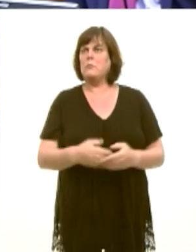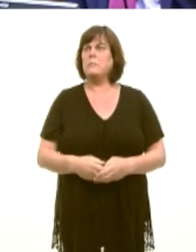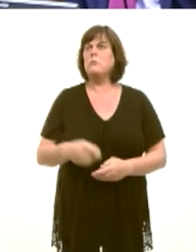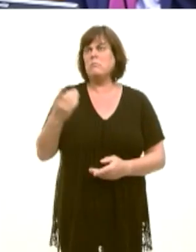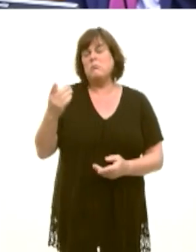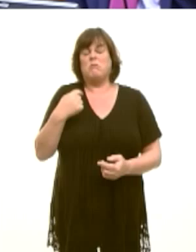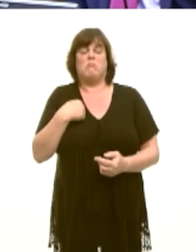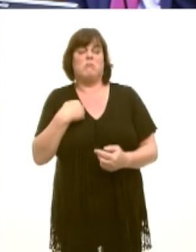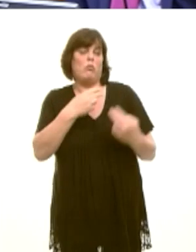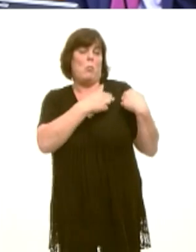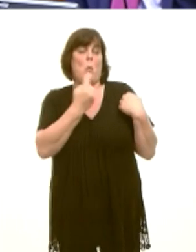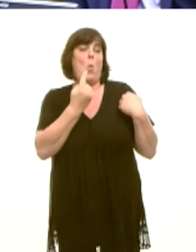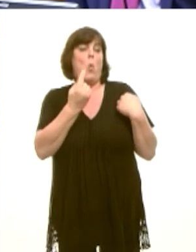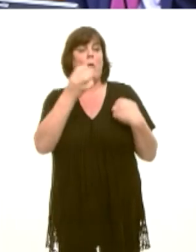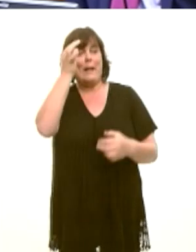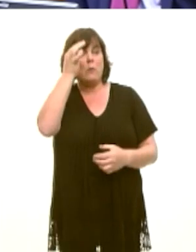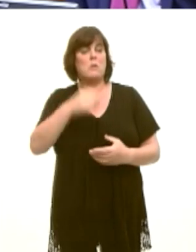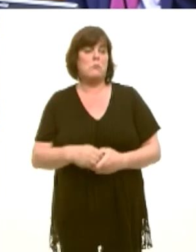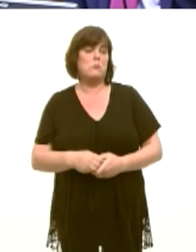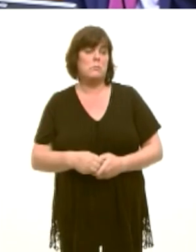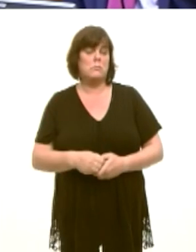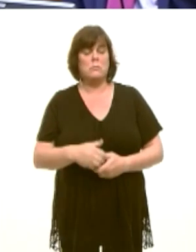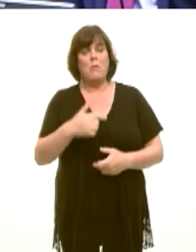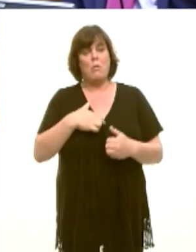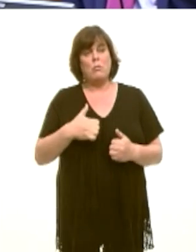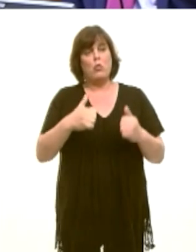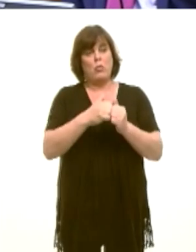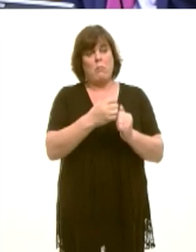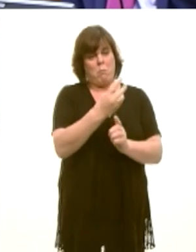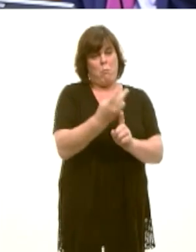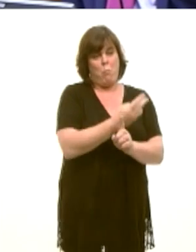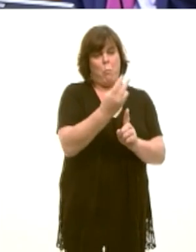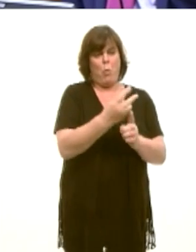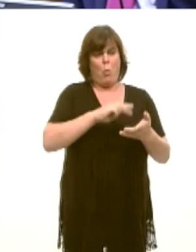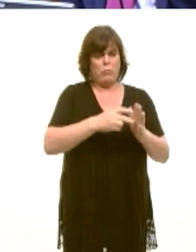of all, can I join with her in recognising the work done by these organisations? Of course,